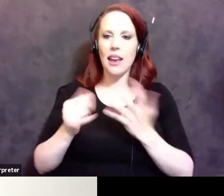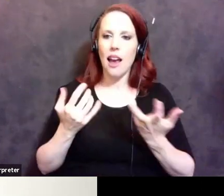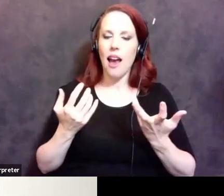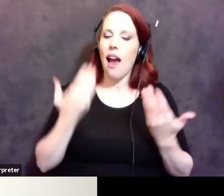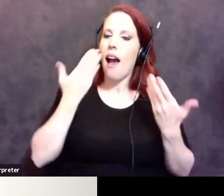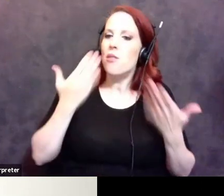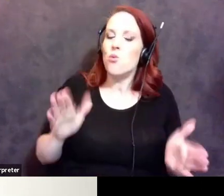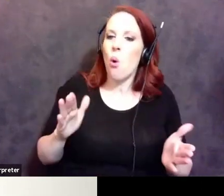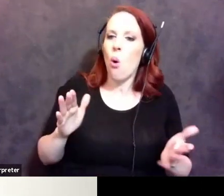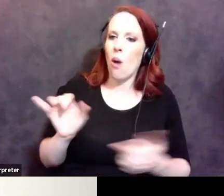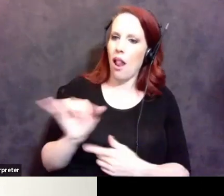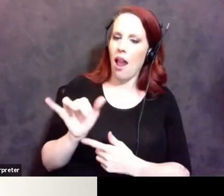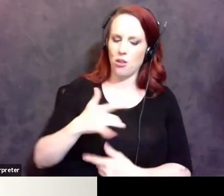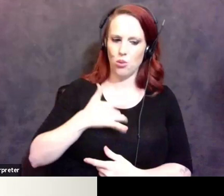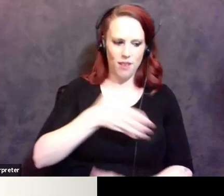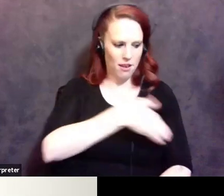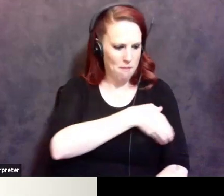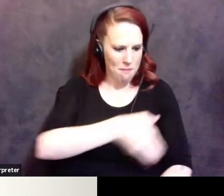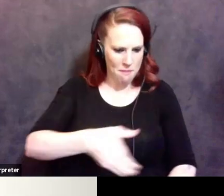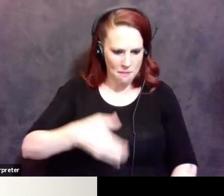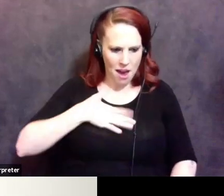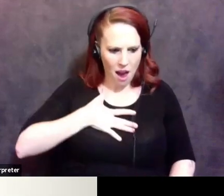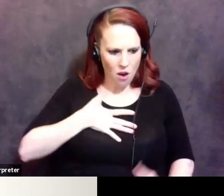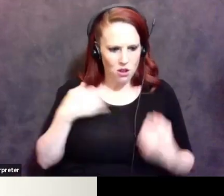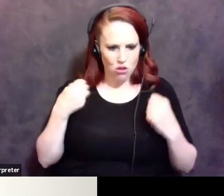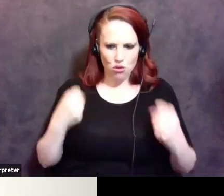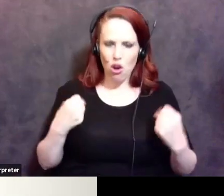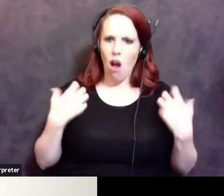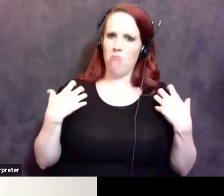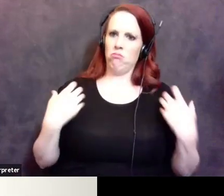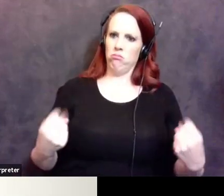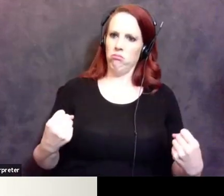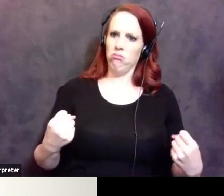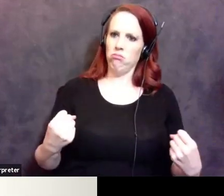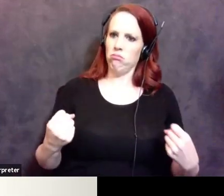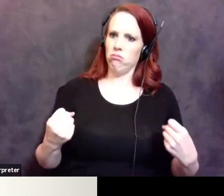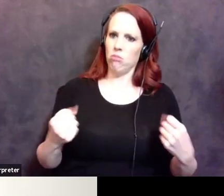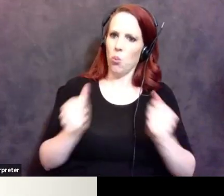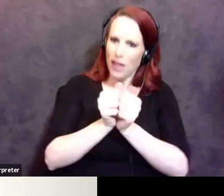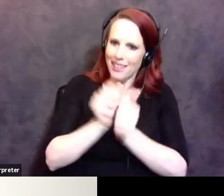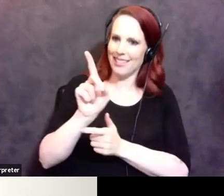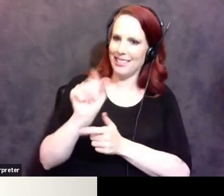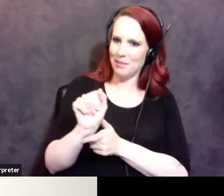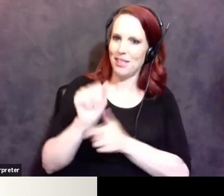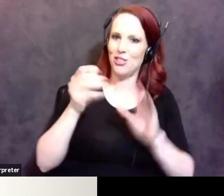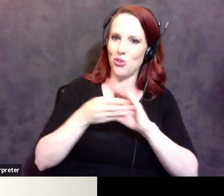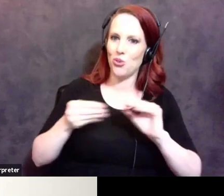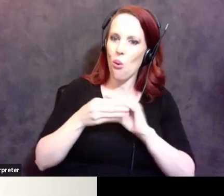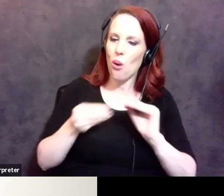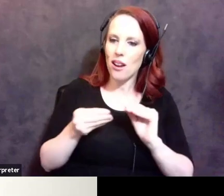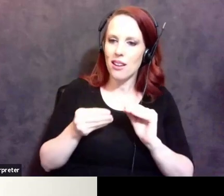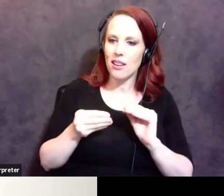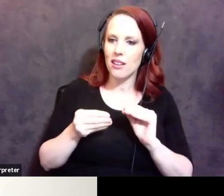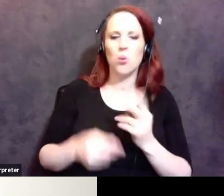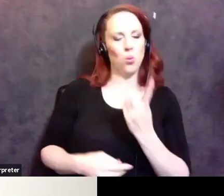to feel powerful and strong and courageous in my disability story. Those are two origin